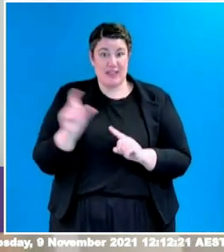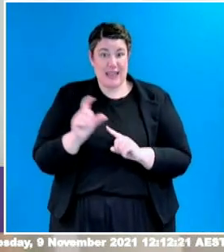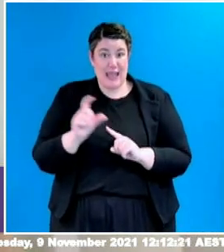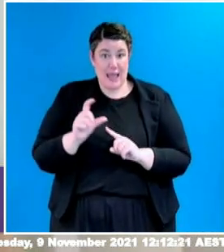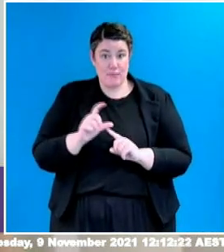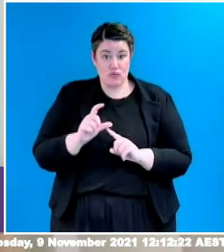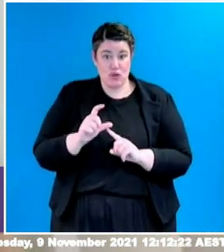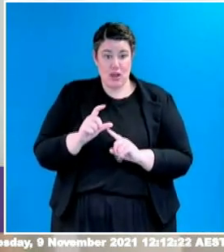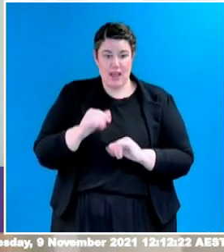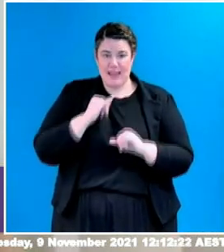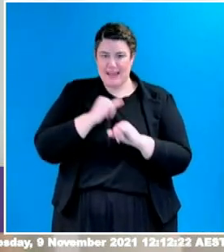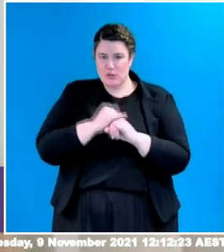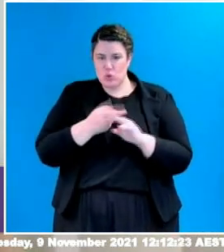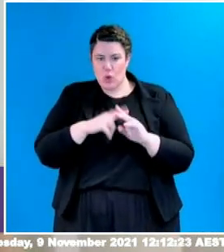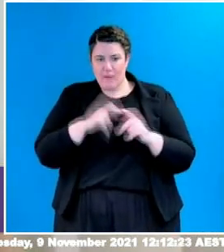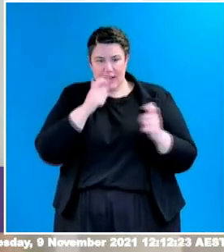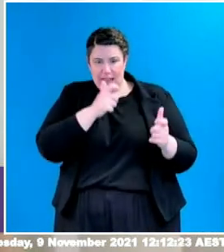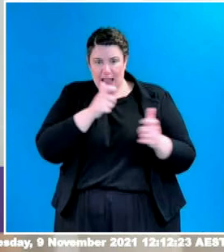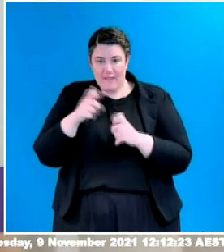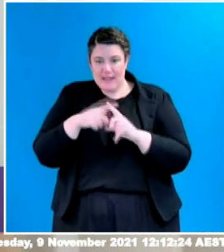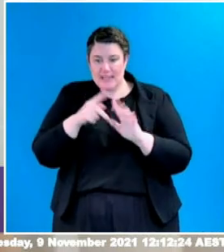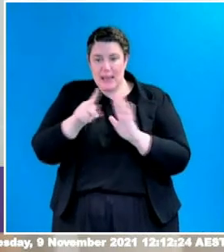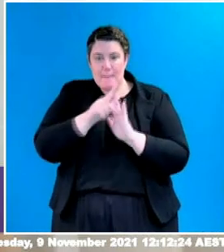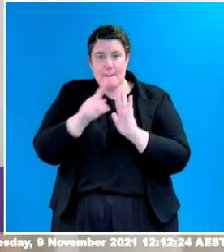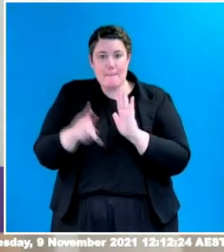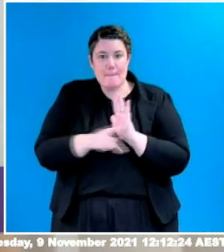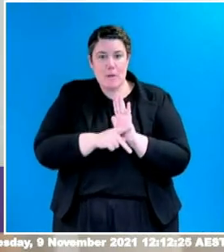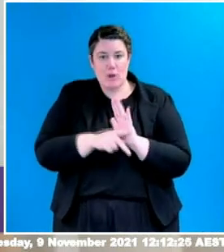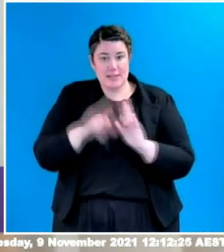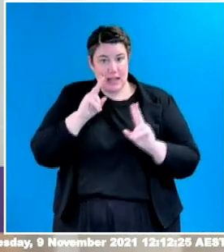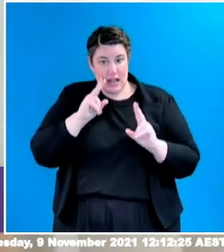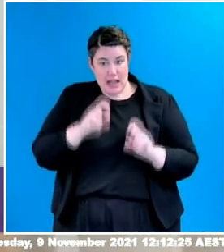Institute of Governance and Policy Analysis back in 2016.